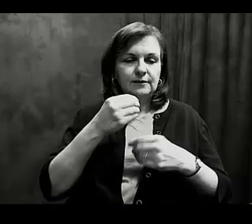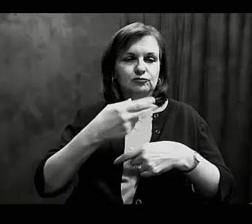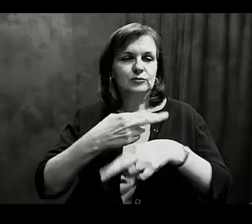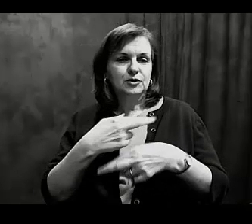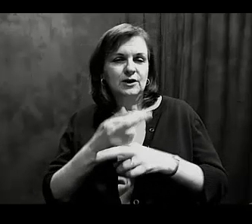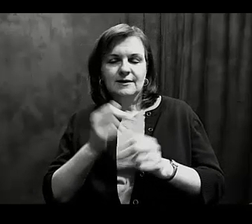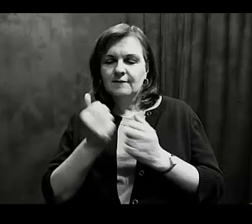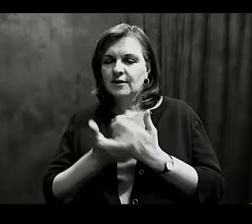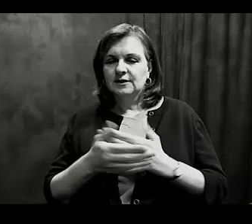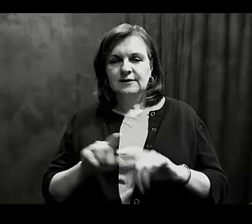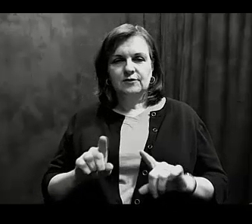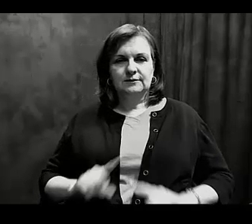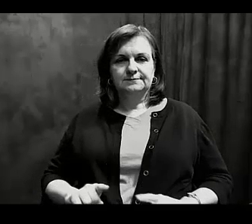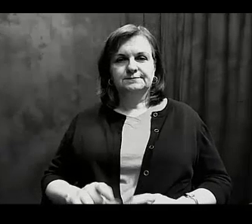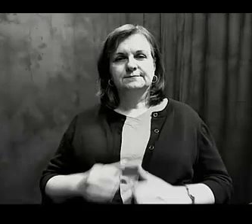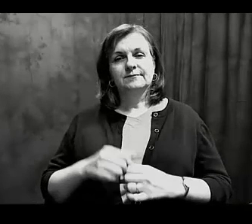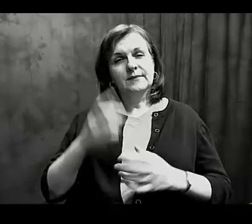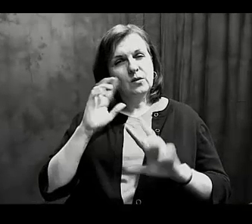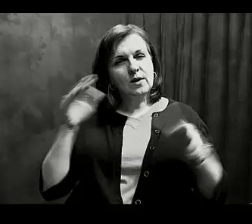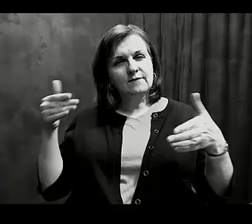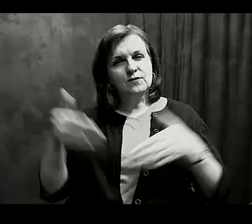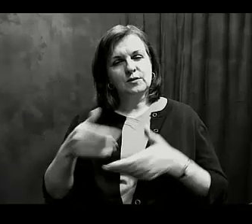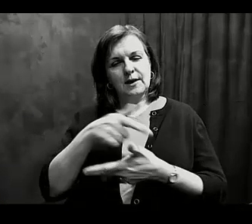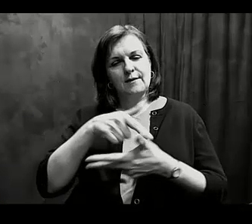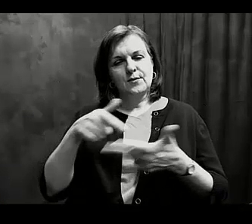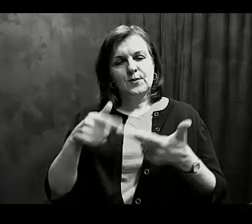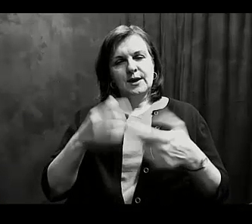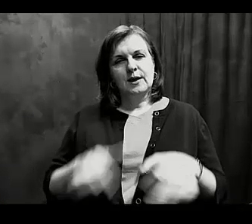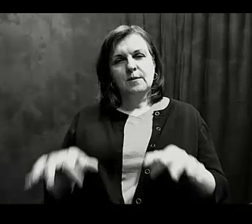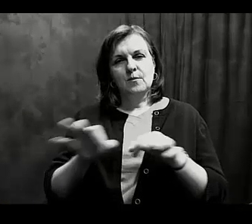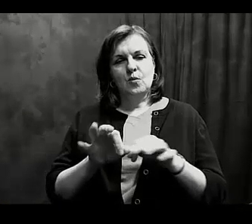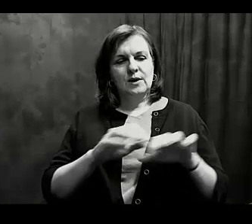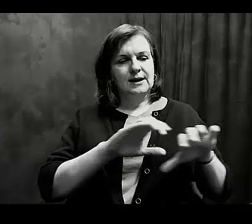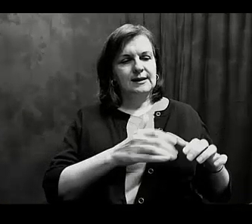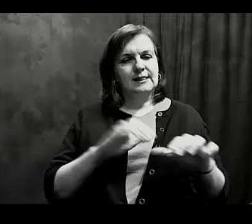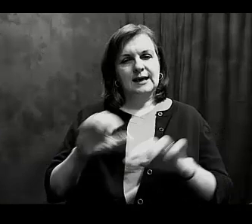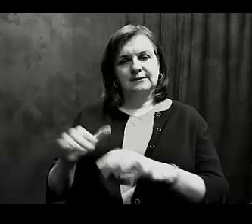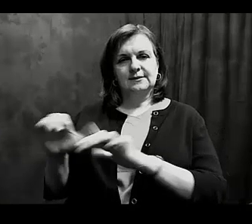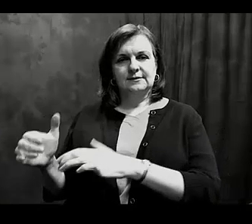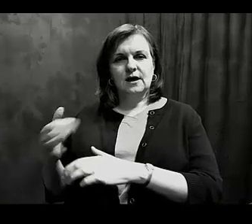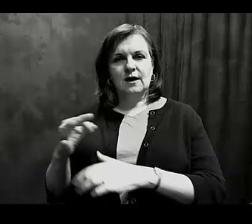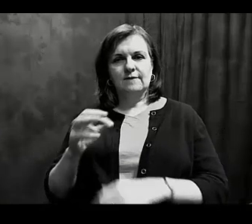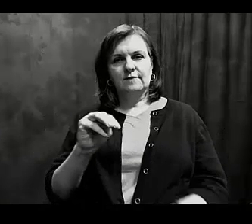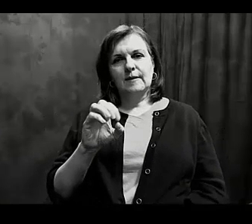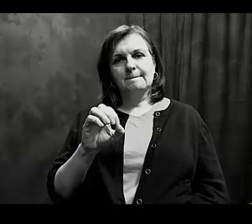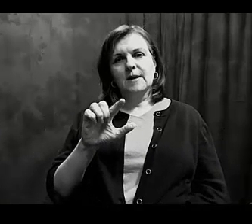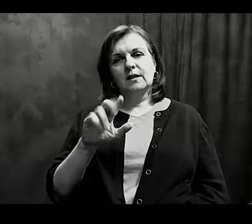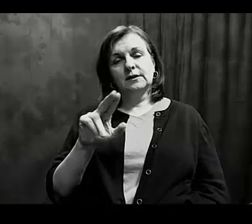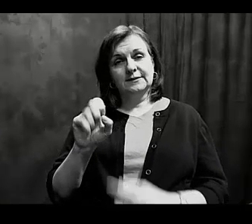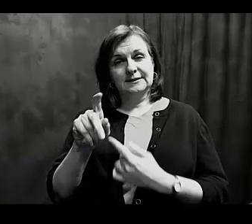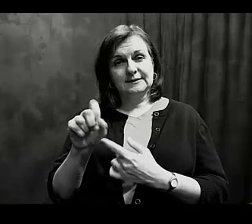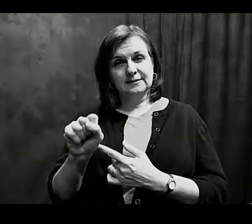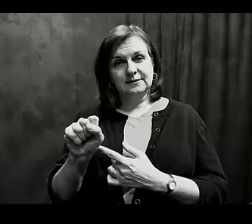all of those major things. I wanna focus with you on three important classes of mollusks